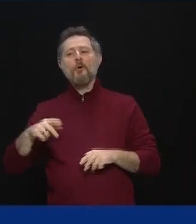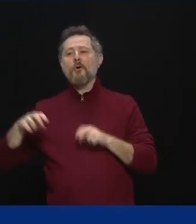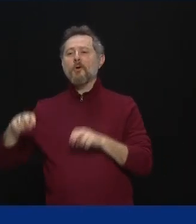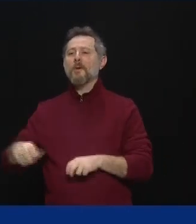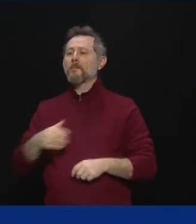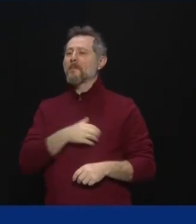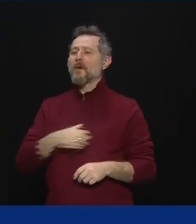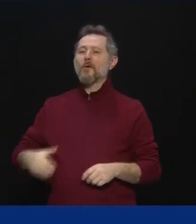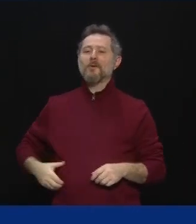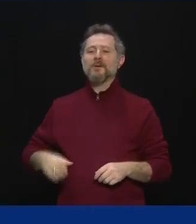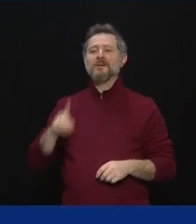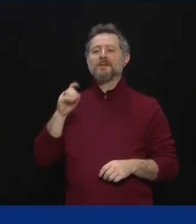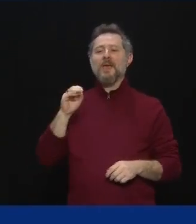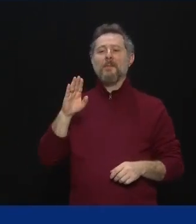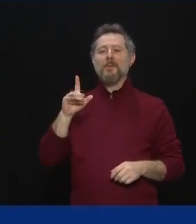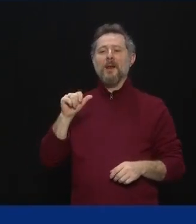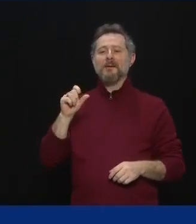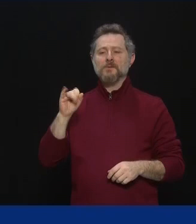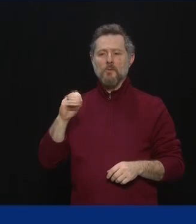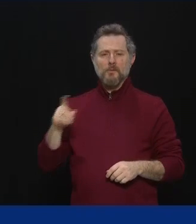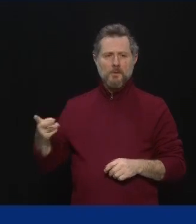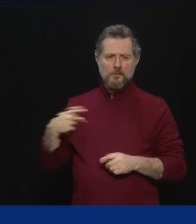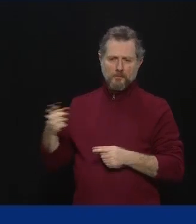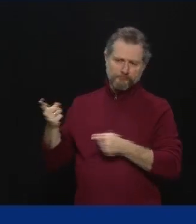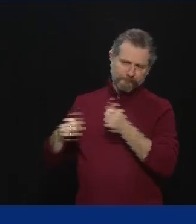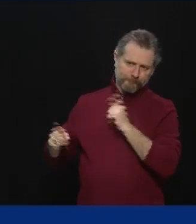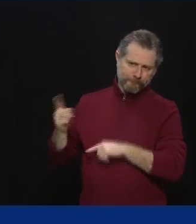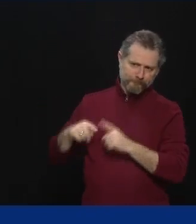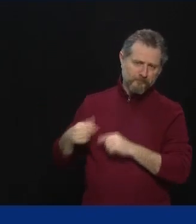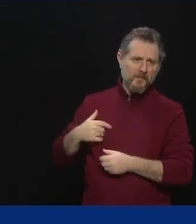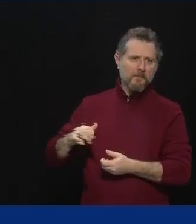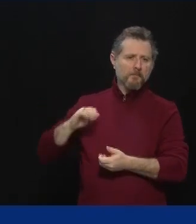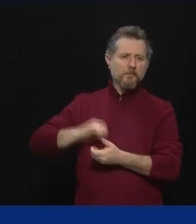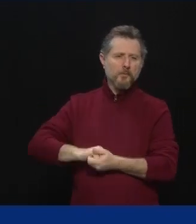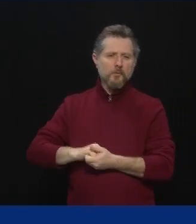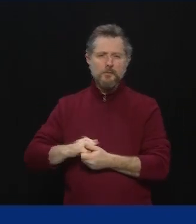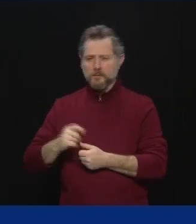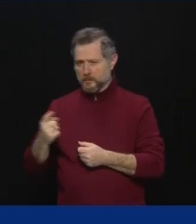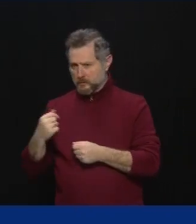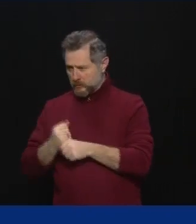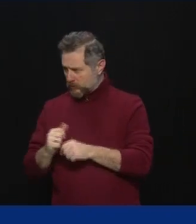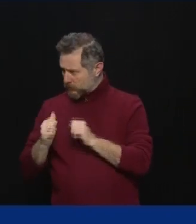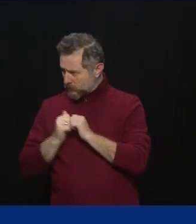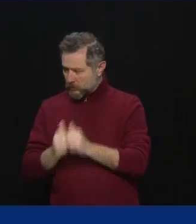LITERALLY, THAT DAY I DID A PRESS CONFERENCE. WENT TO CITY HALL TO MEET MAYOR de BLASIO. TALKED ABOUT OUR COLLECTIVE